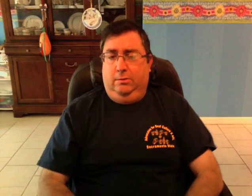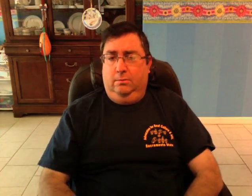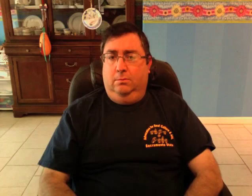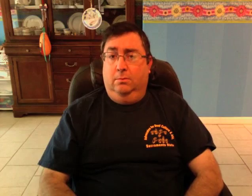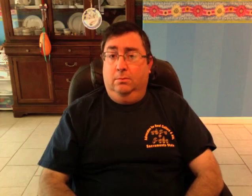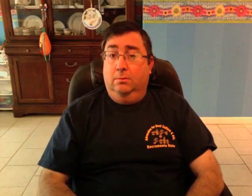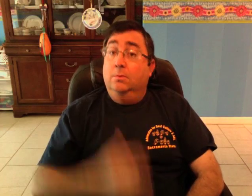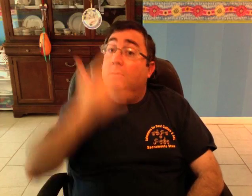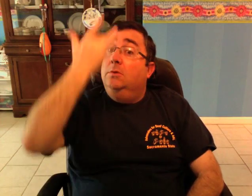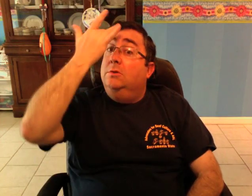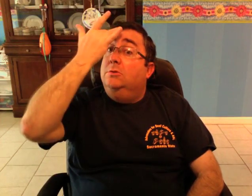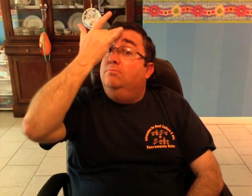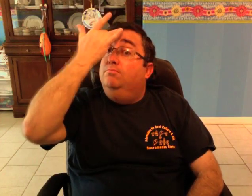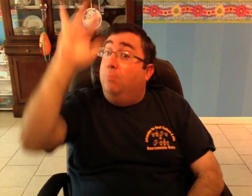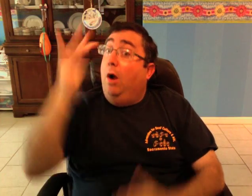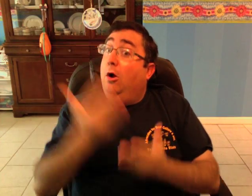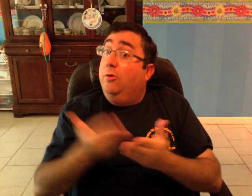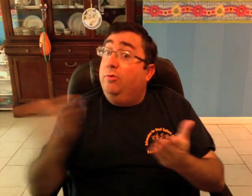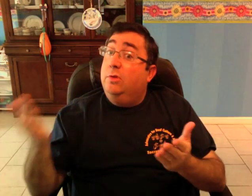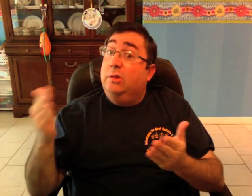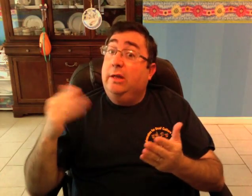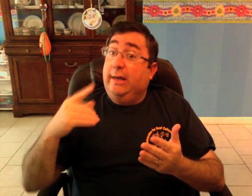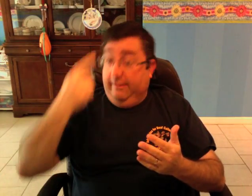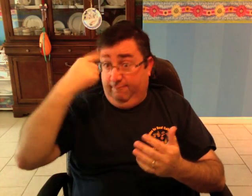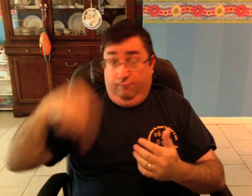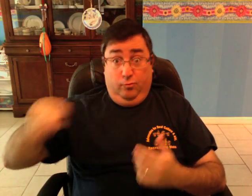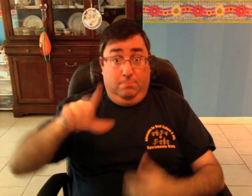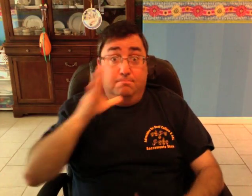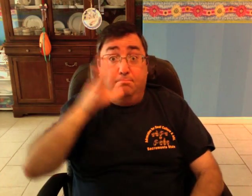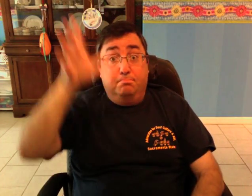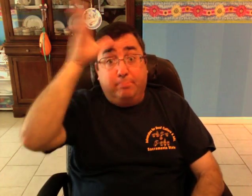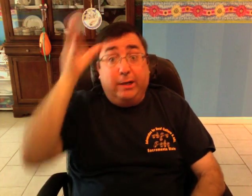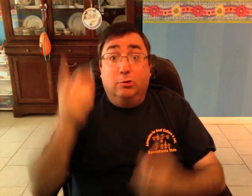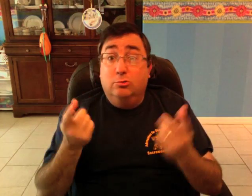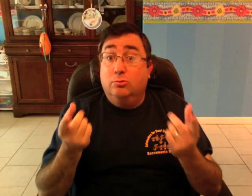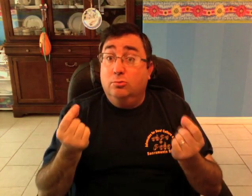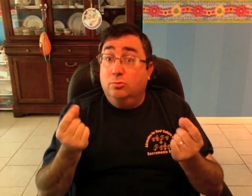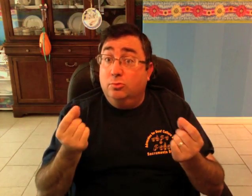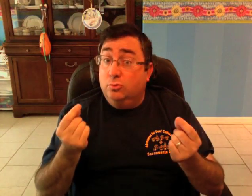The SMART thing for parents to do is